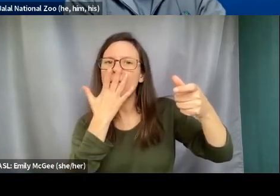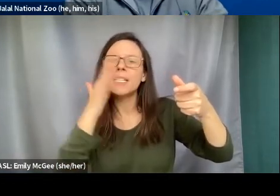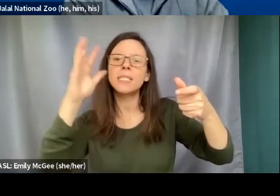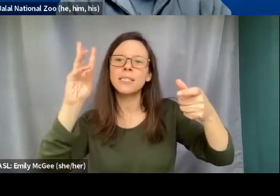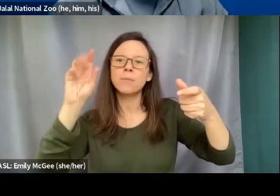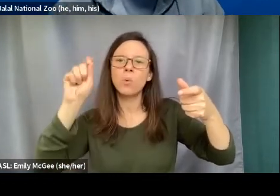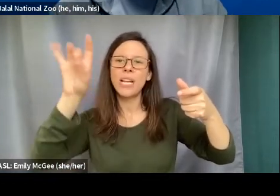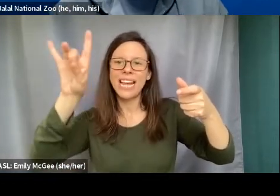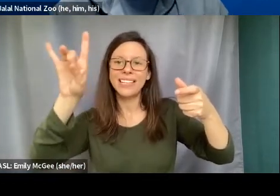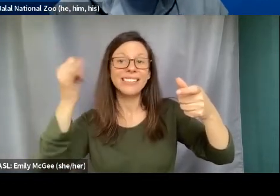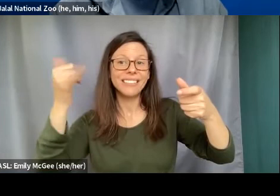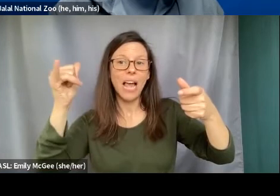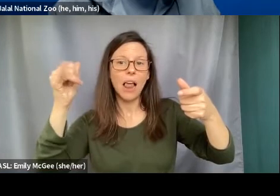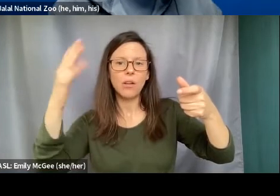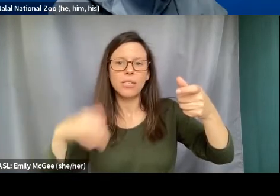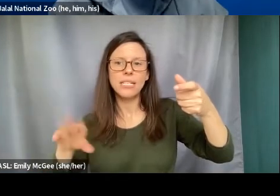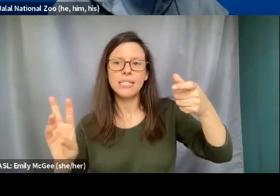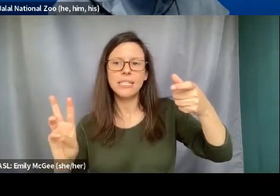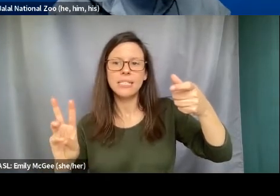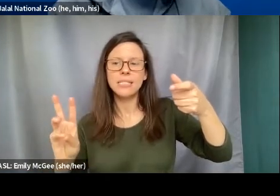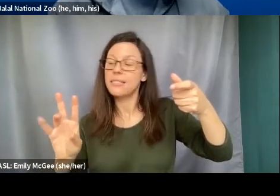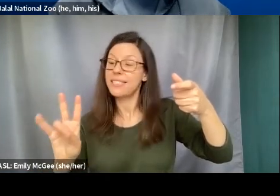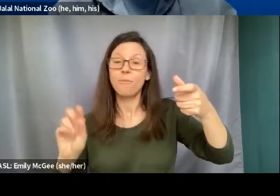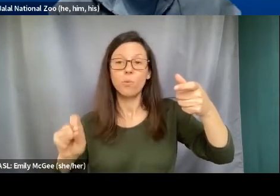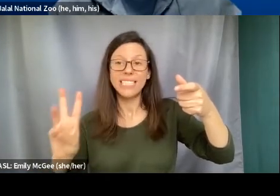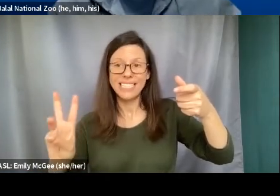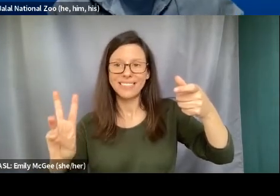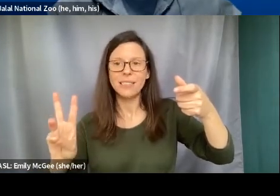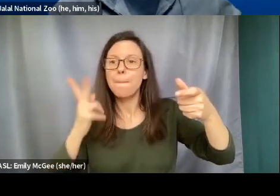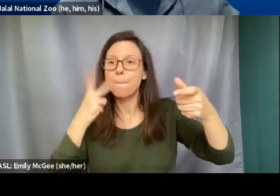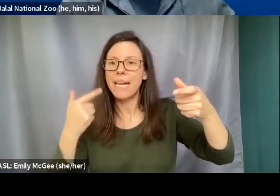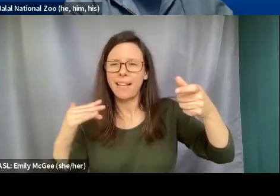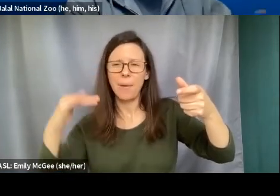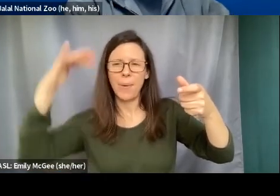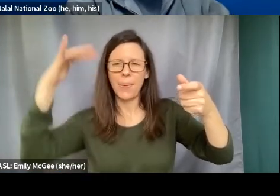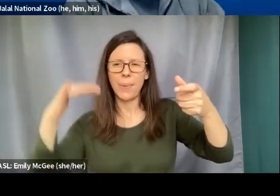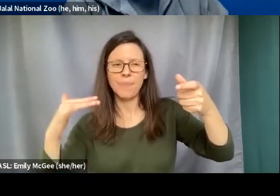7.6 being pink and all the shades in between. So, we're looking to match those.